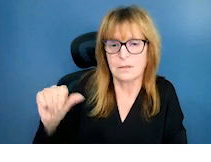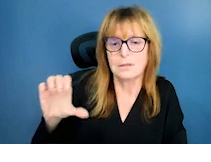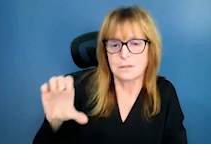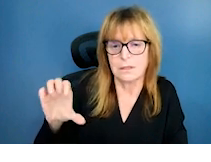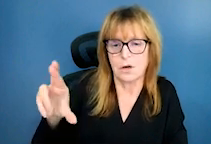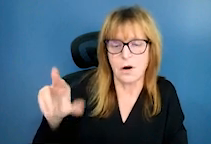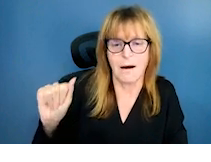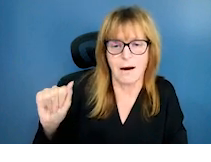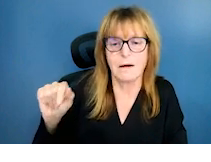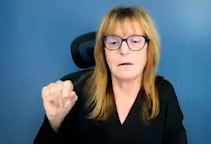Thank you, and have a great day!